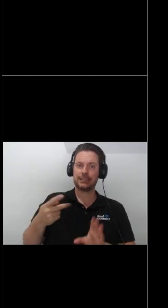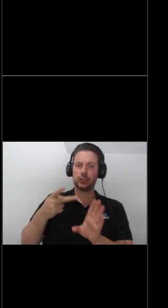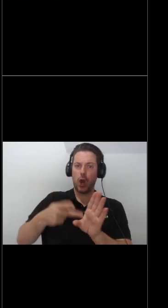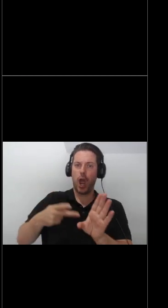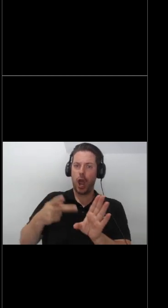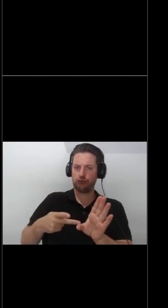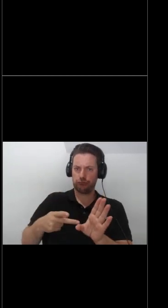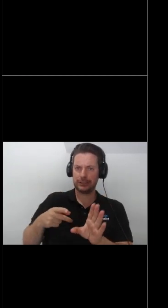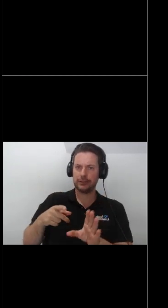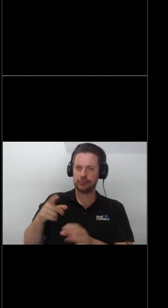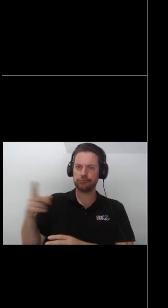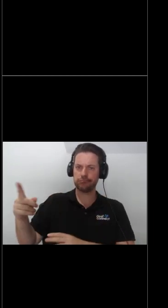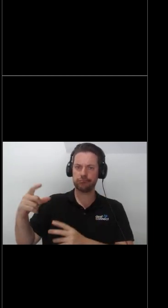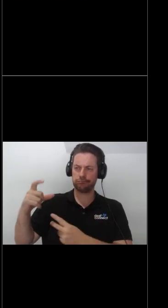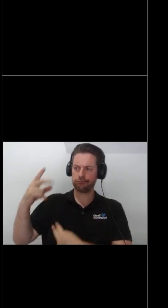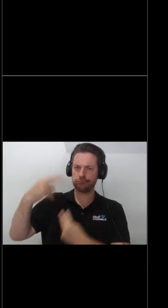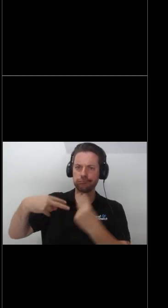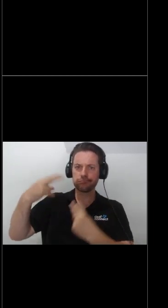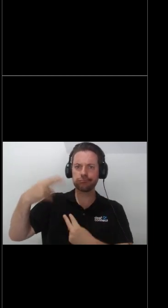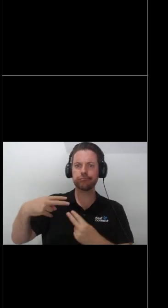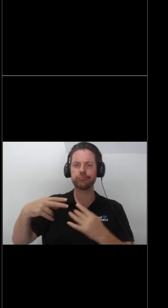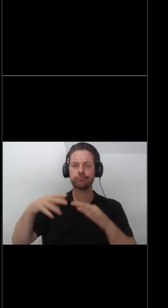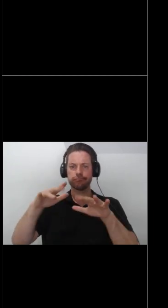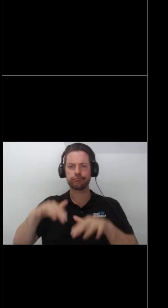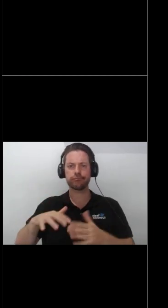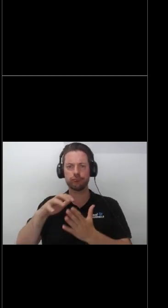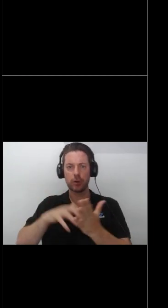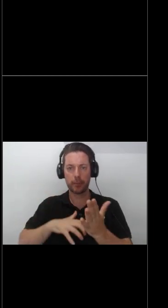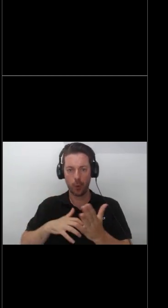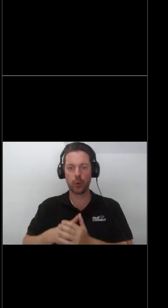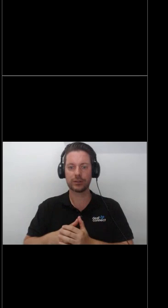And the report is subject to lawyer client confidentiality.